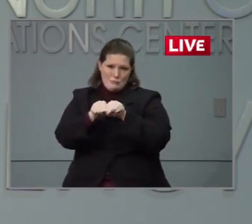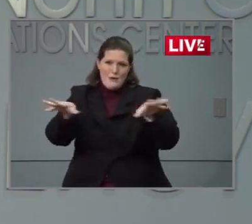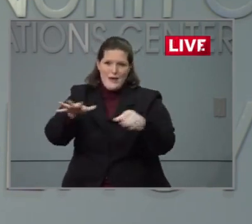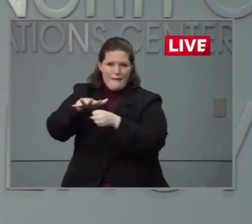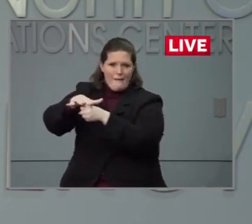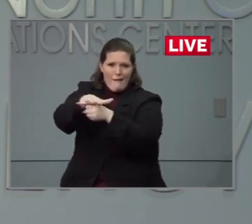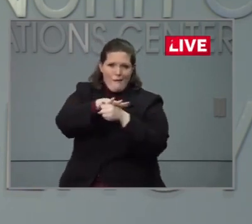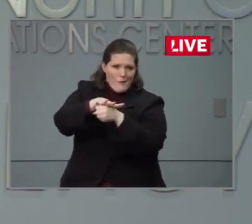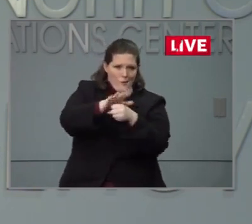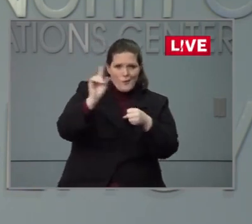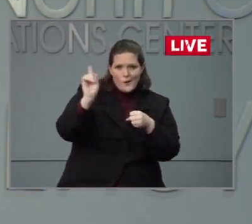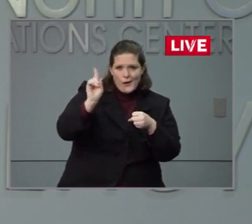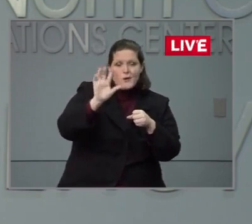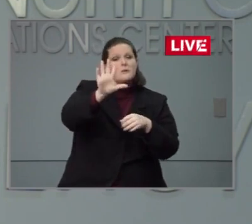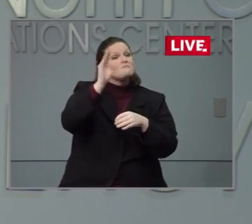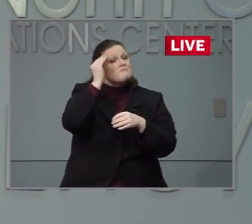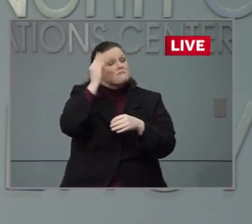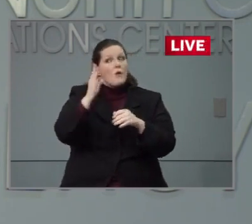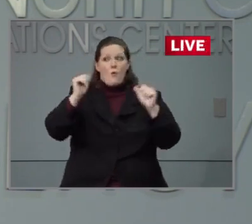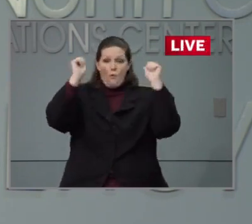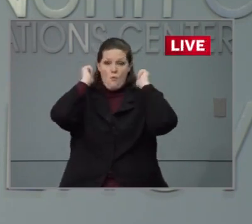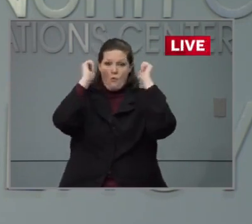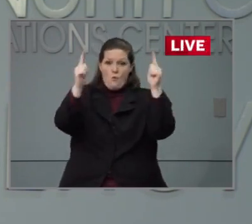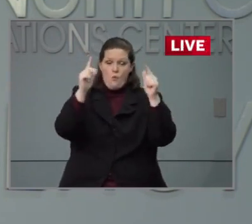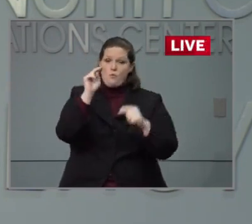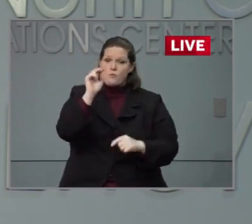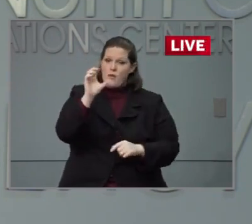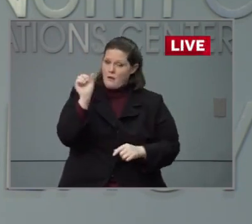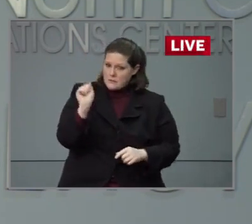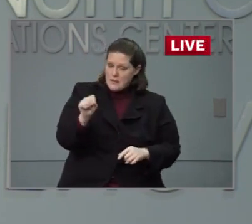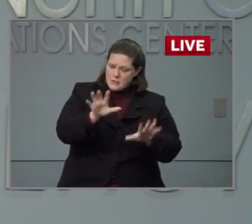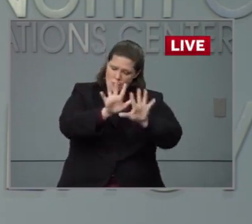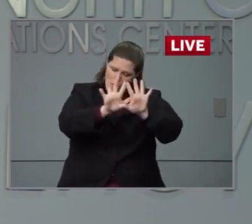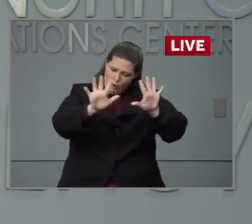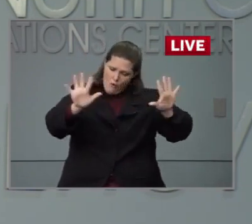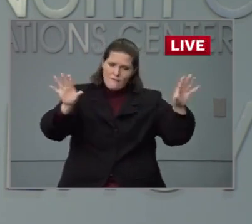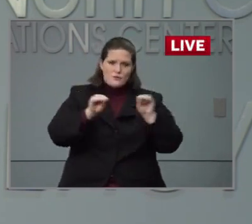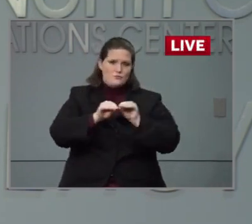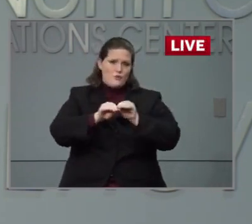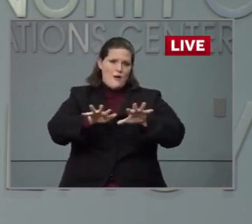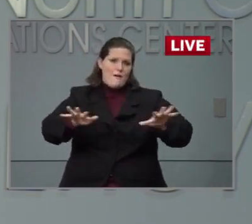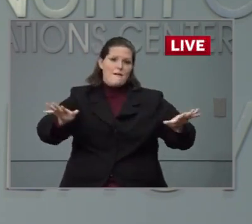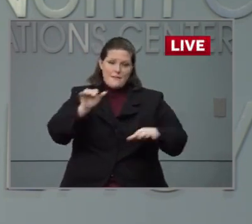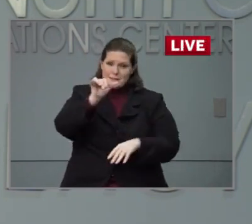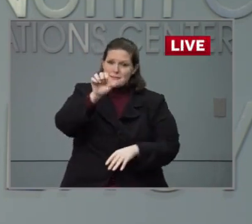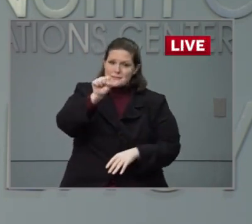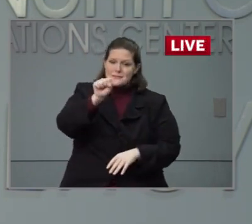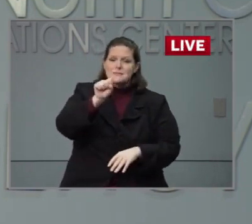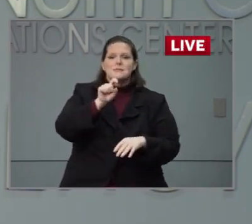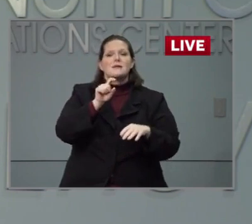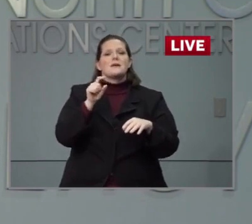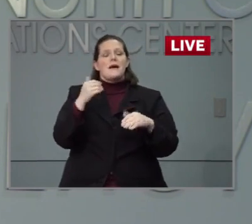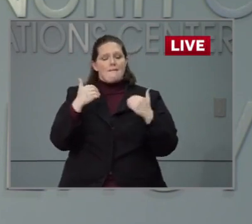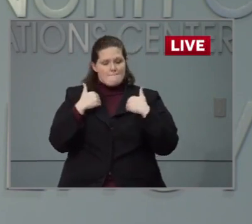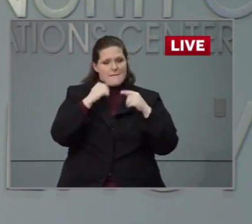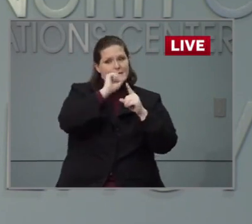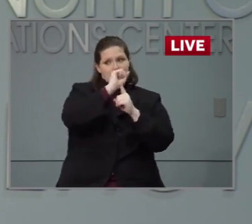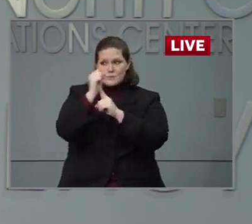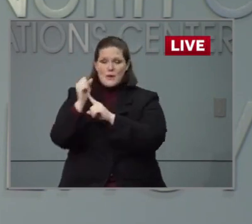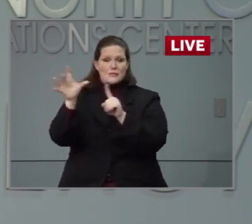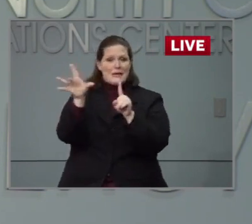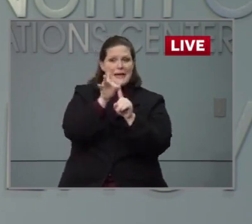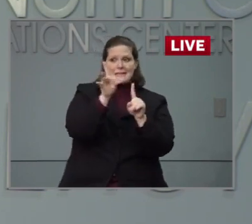SIMPLY PUT, THIS NEW COUNTY ALERT SYSTEM SHOWS OUR STATE’S VIRAL HOTSPOTS.